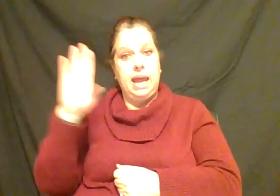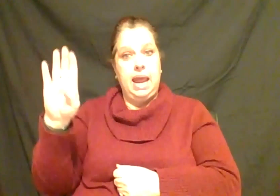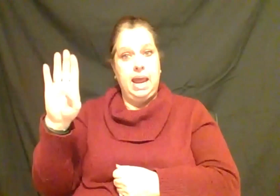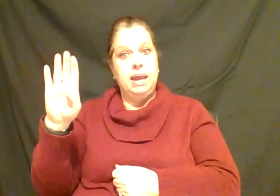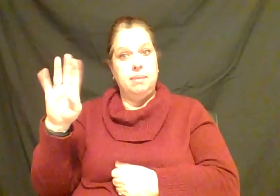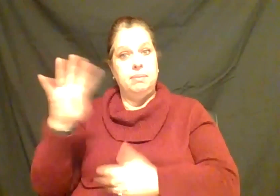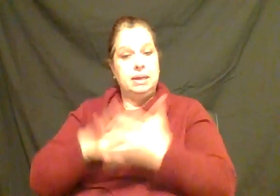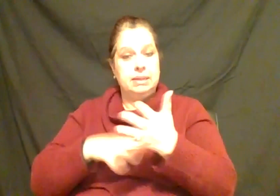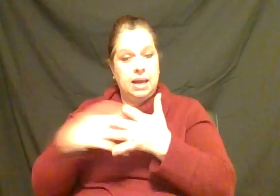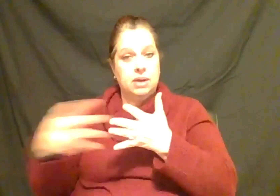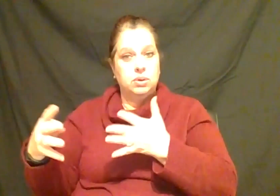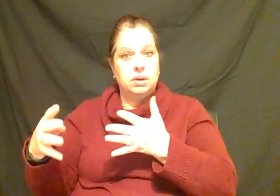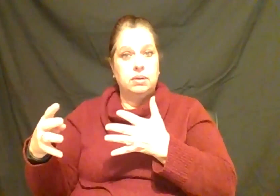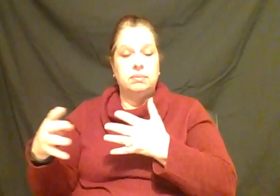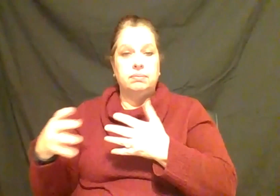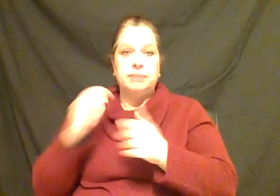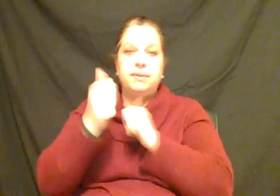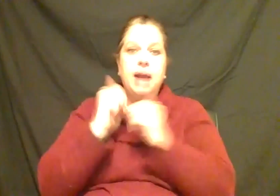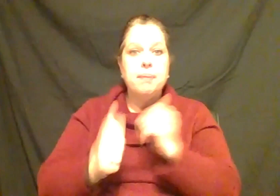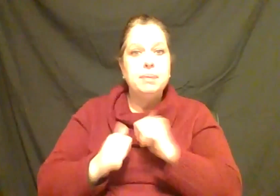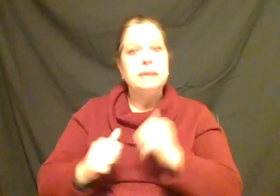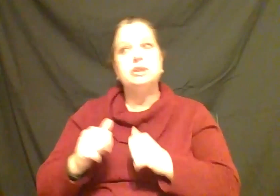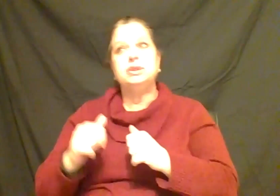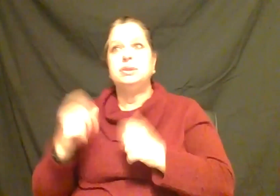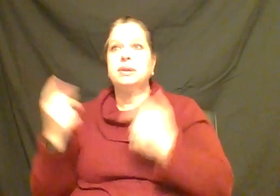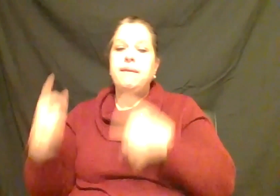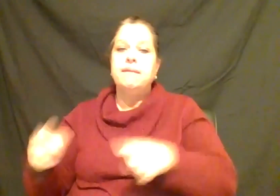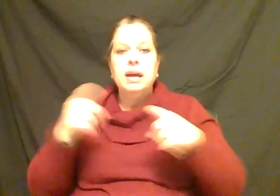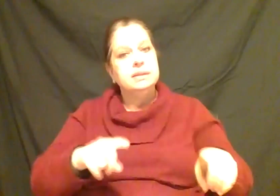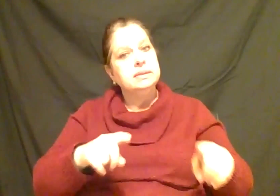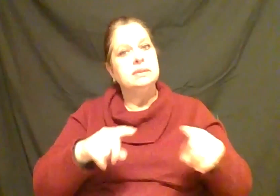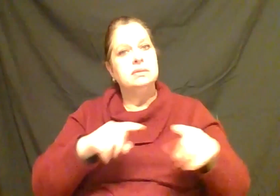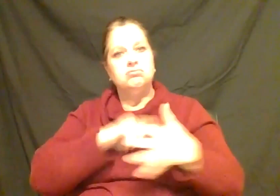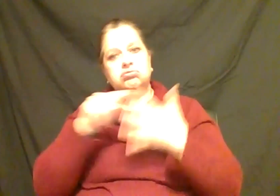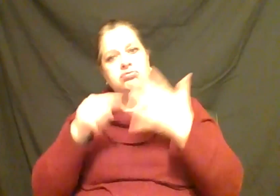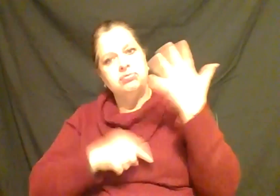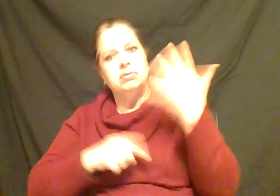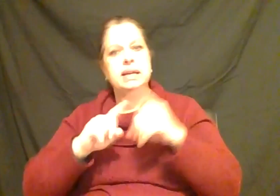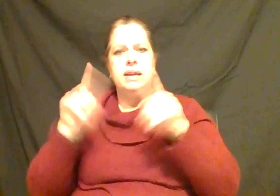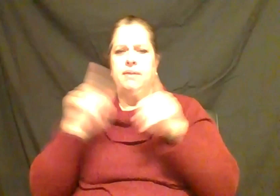they have charity events that go on all year long it's very important for our rot njrotc